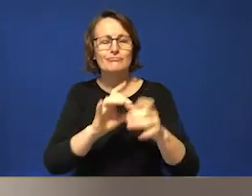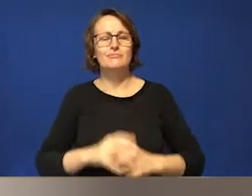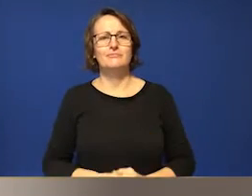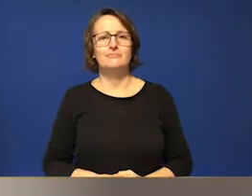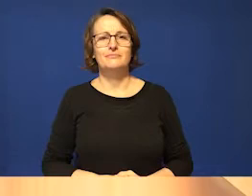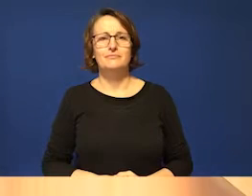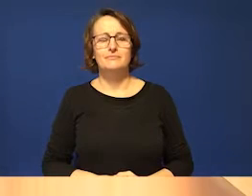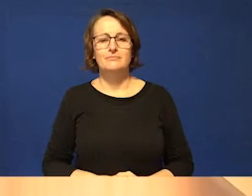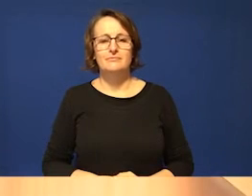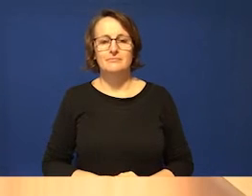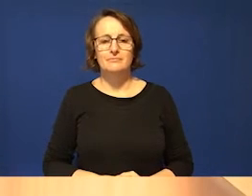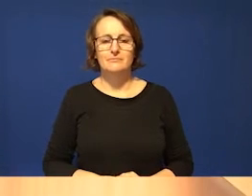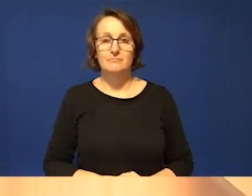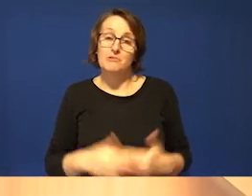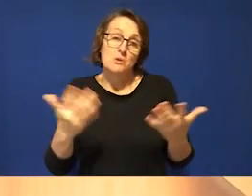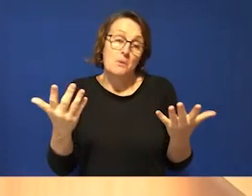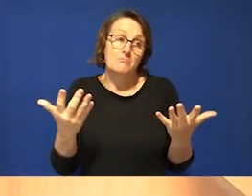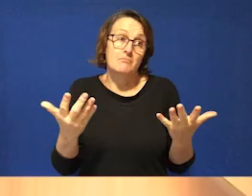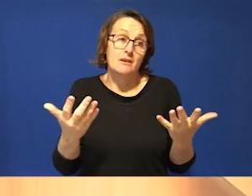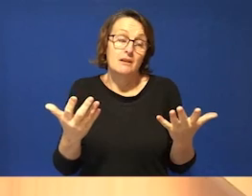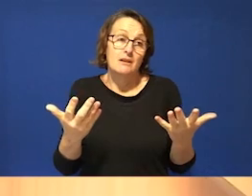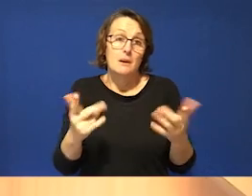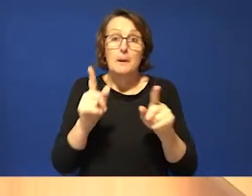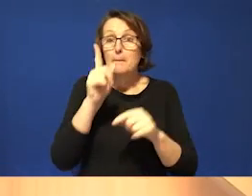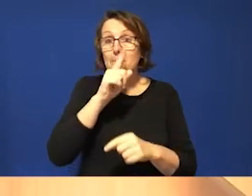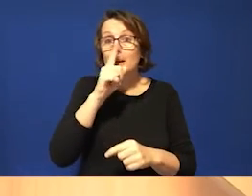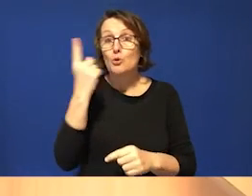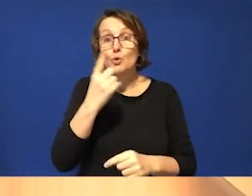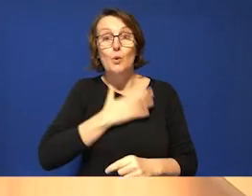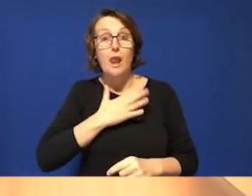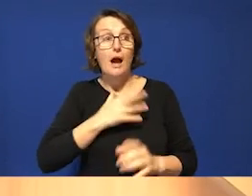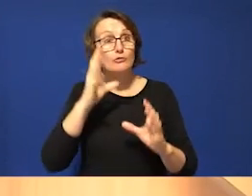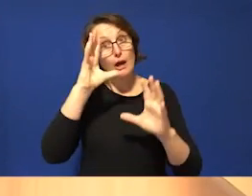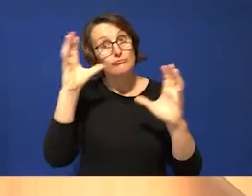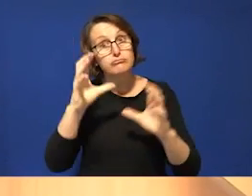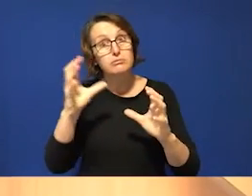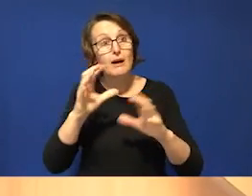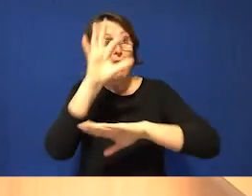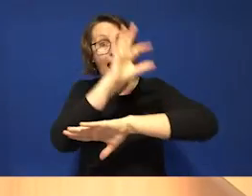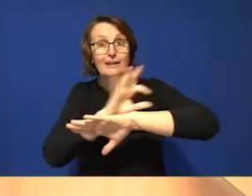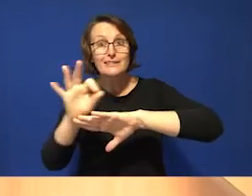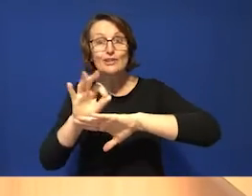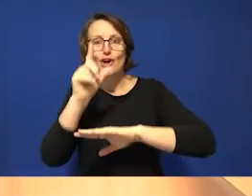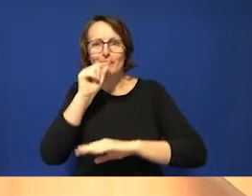So I guess like people who like looking at architecture might find those little closer. I don't think they need to be overt,